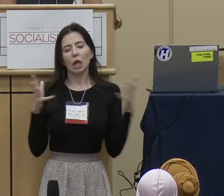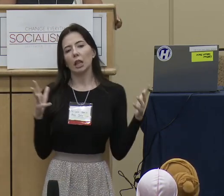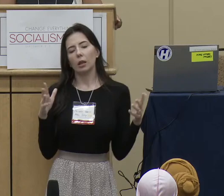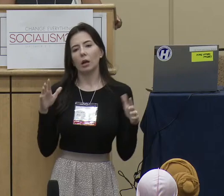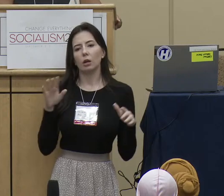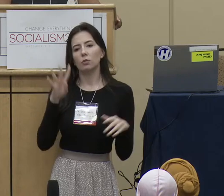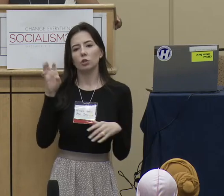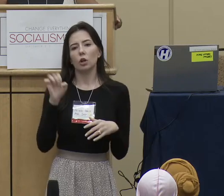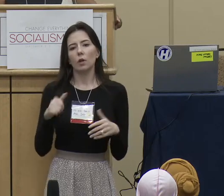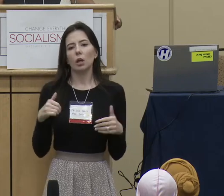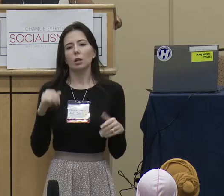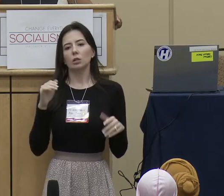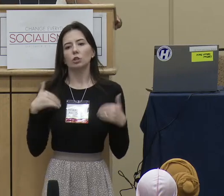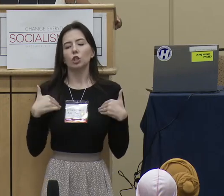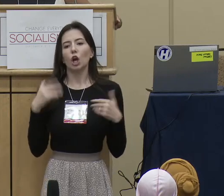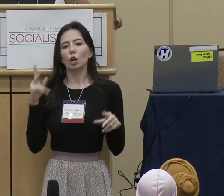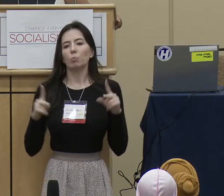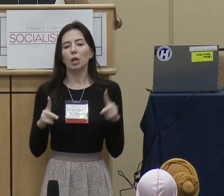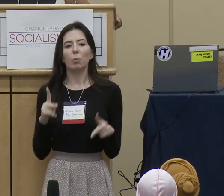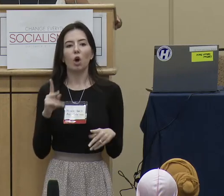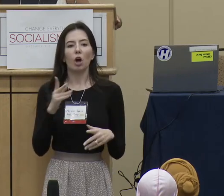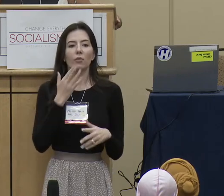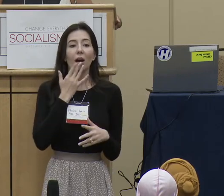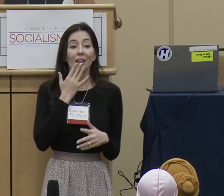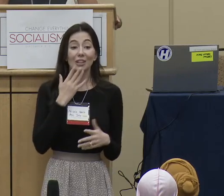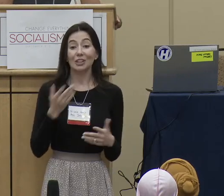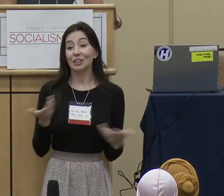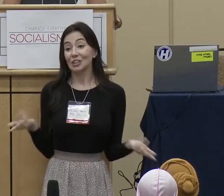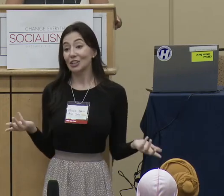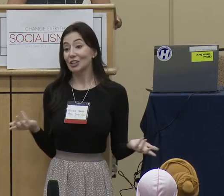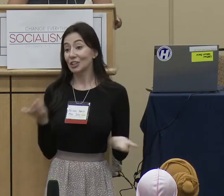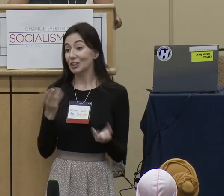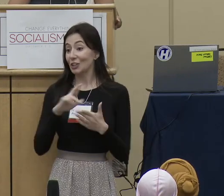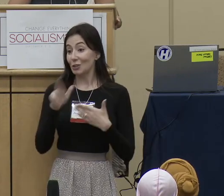lot of young people of color. And it turns out they don't